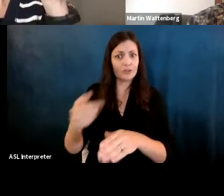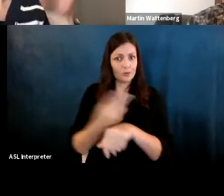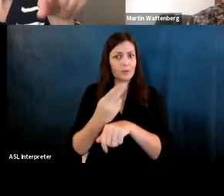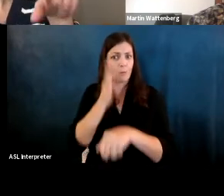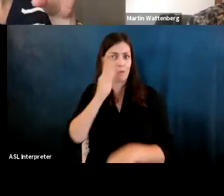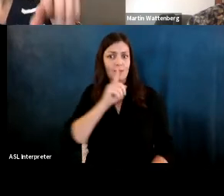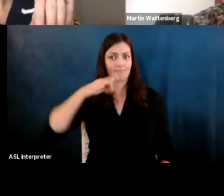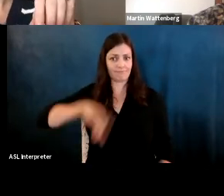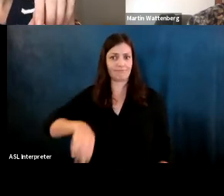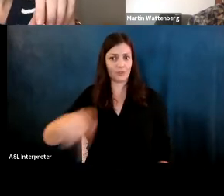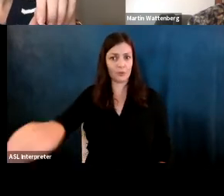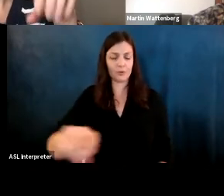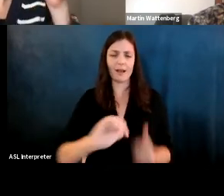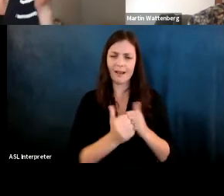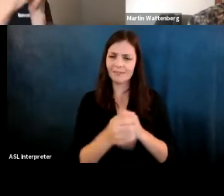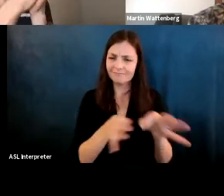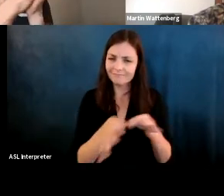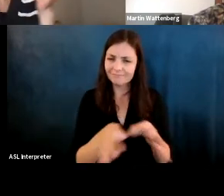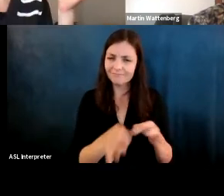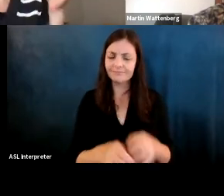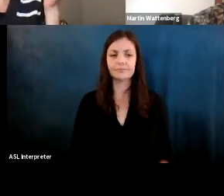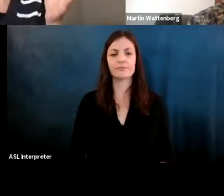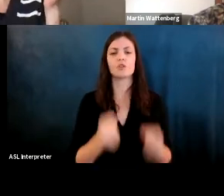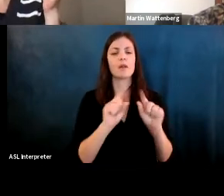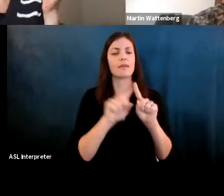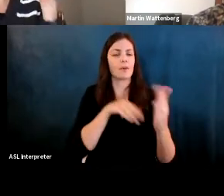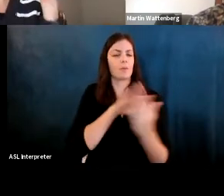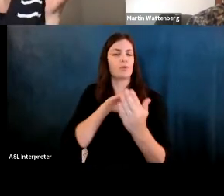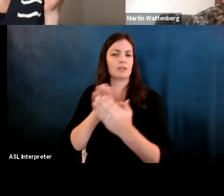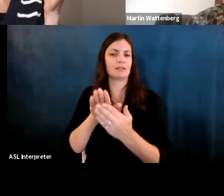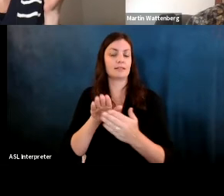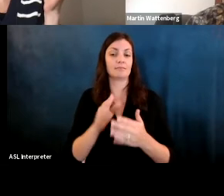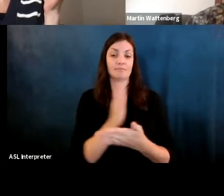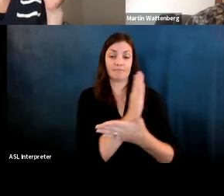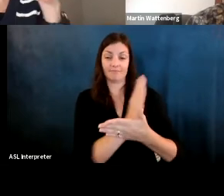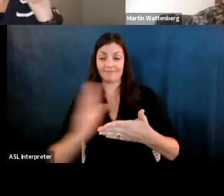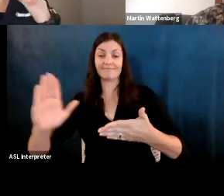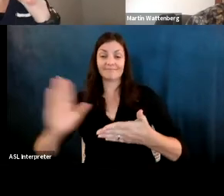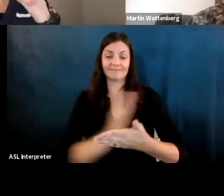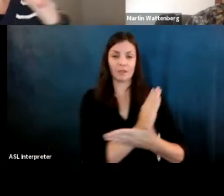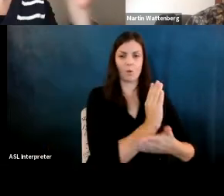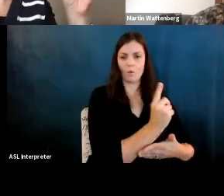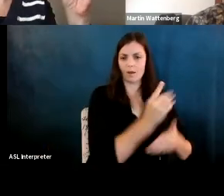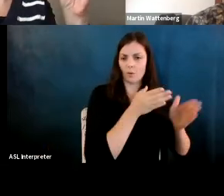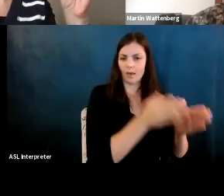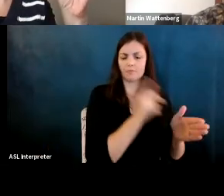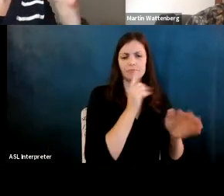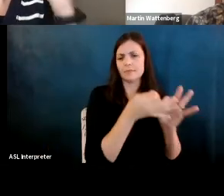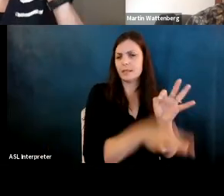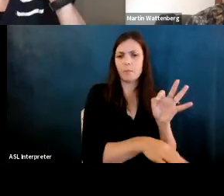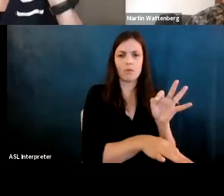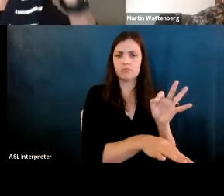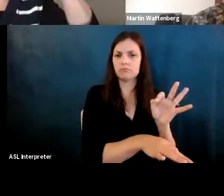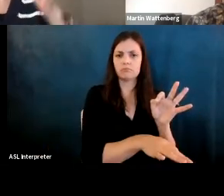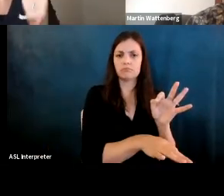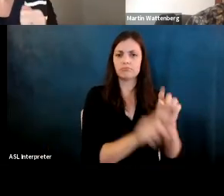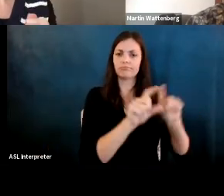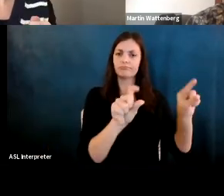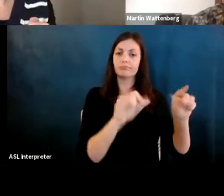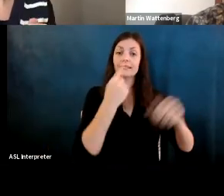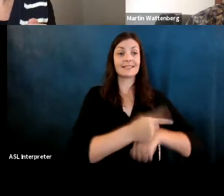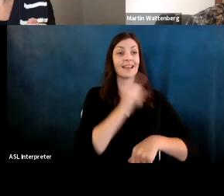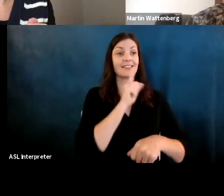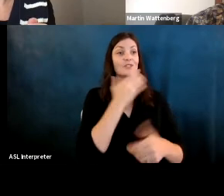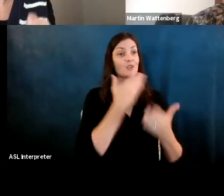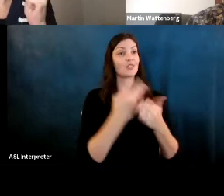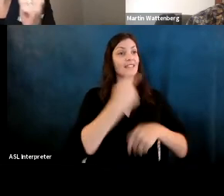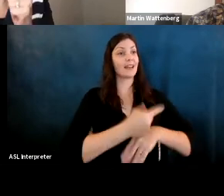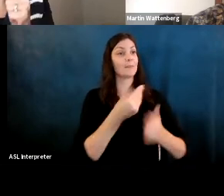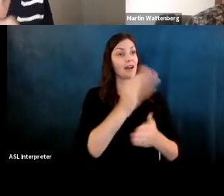Fernanda Viegas: They tried different approaches that were kind of extreme on one extreme was this very simple directive like today's a good day to buy your ticket to buy your flight.